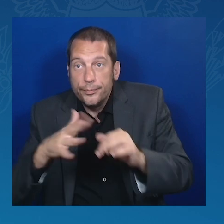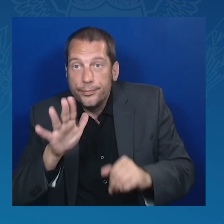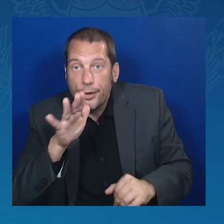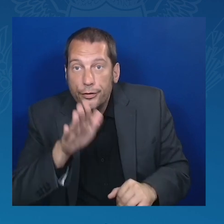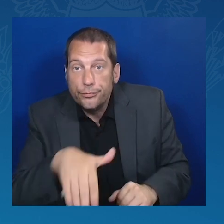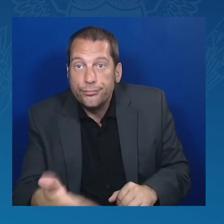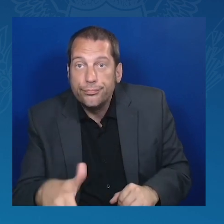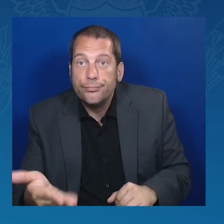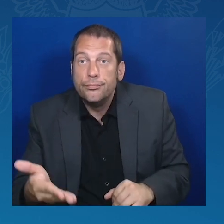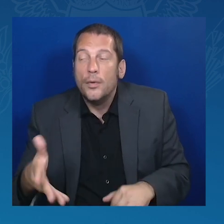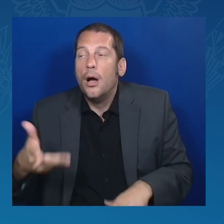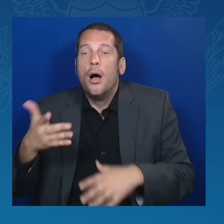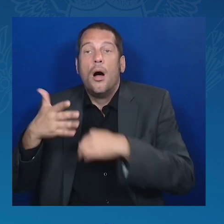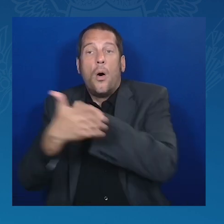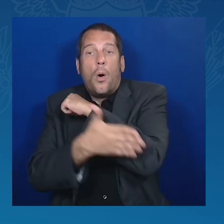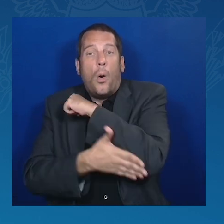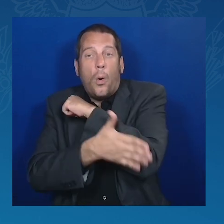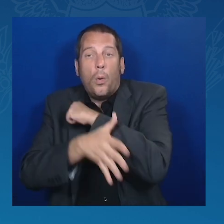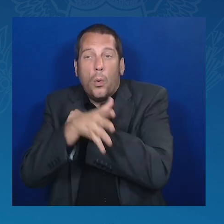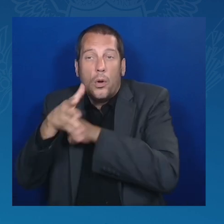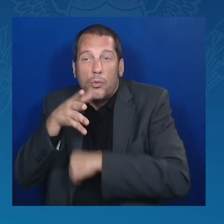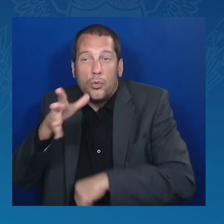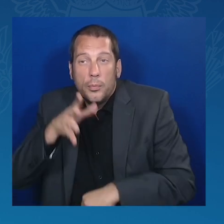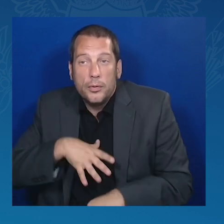going to certain communities, these clinics.